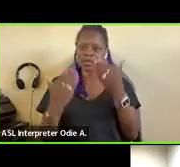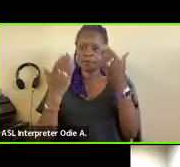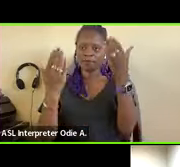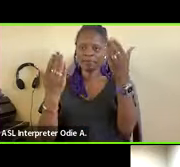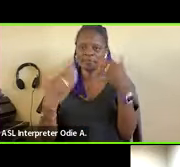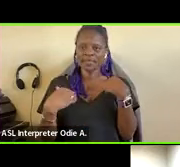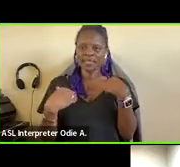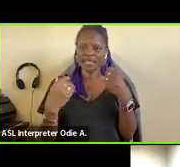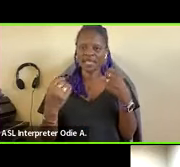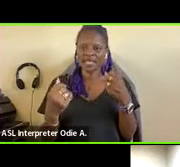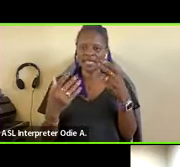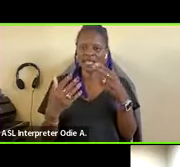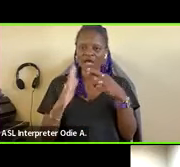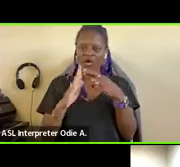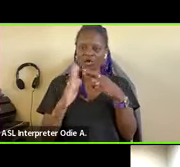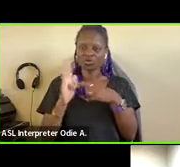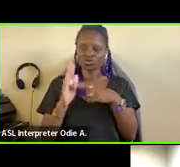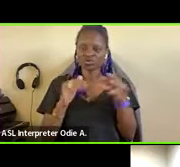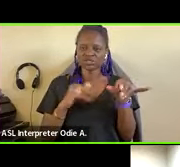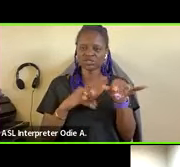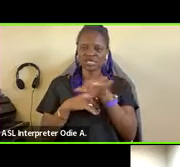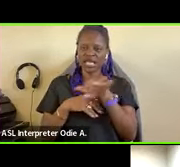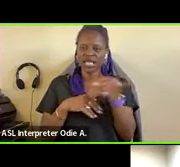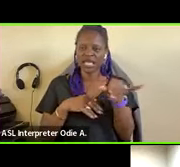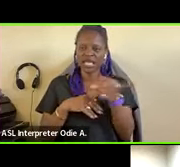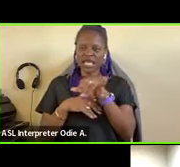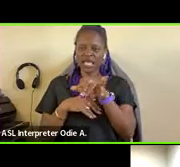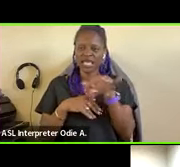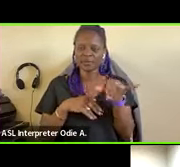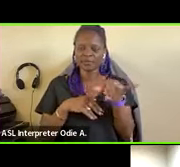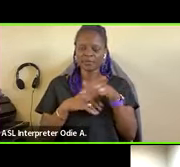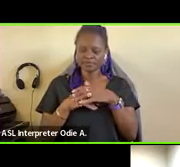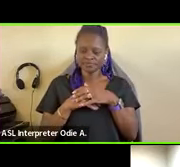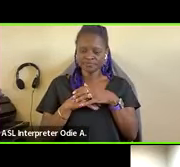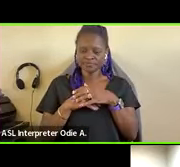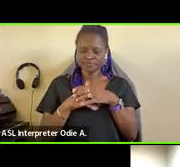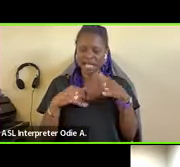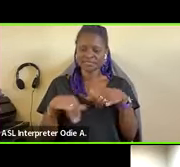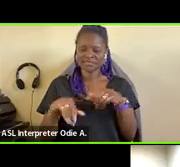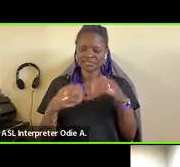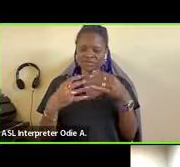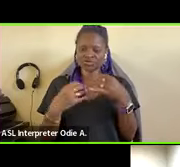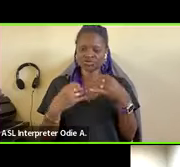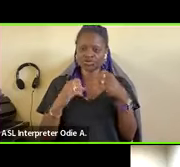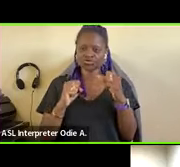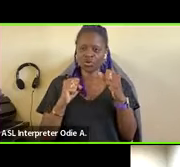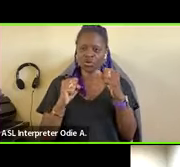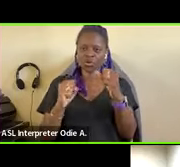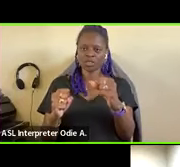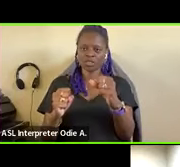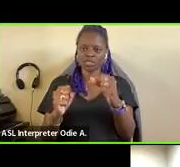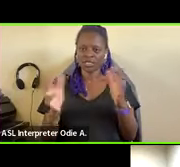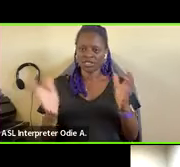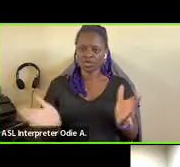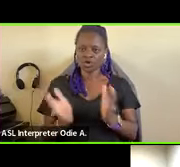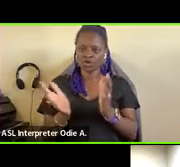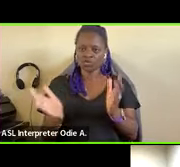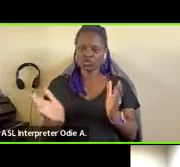same as they've always been that I've always reiterated. I still strongly encourage everyone to continue wearing their masks in indoor